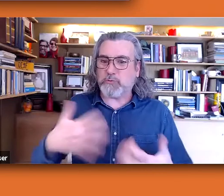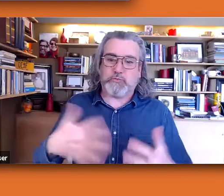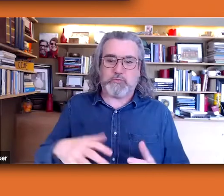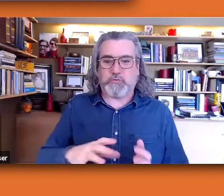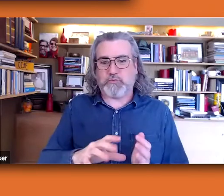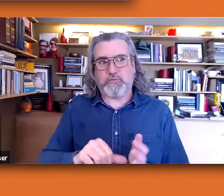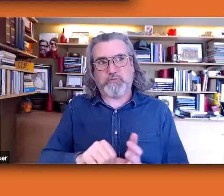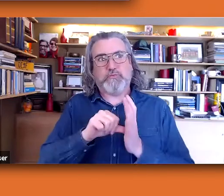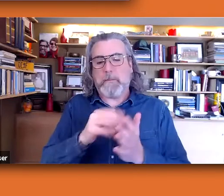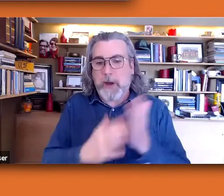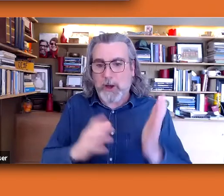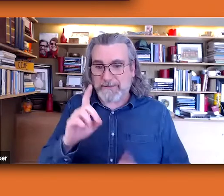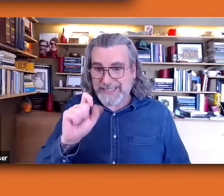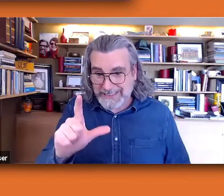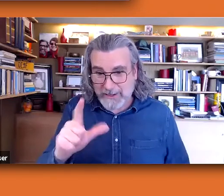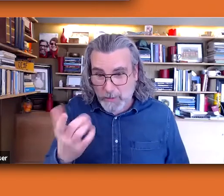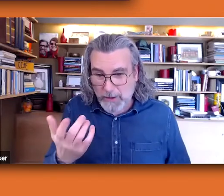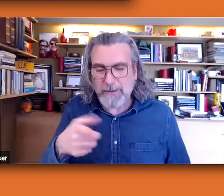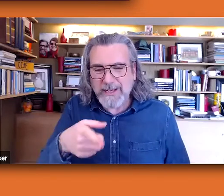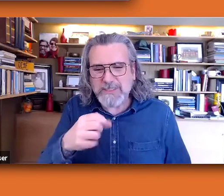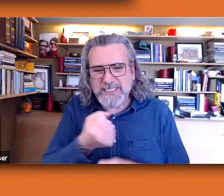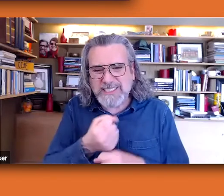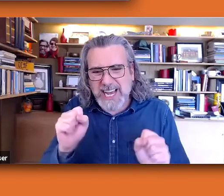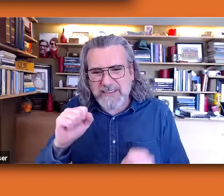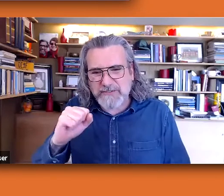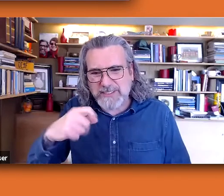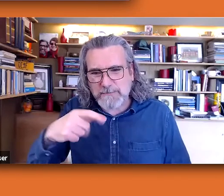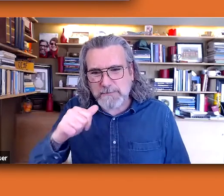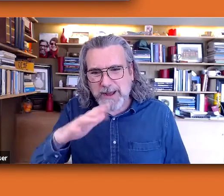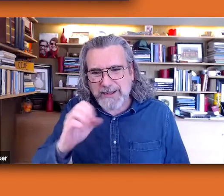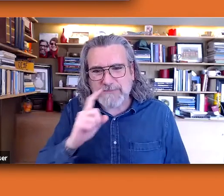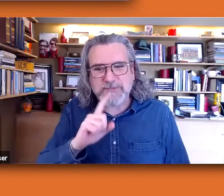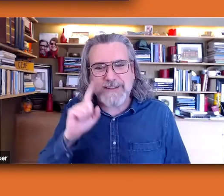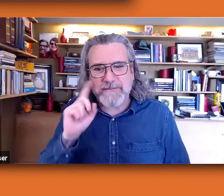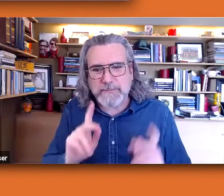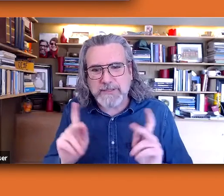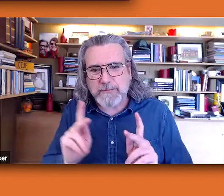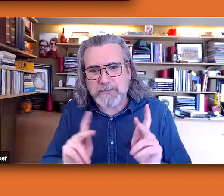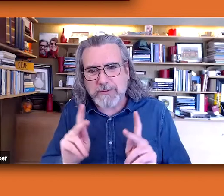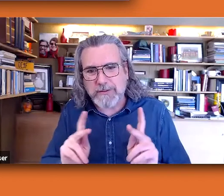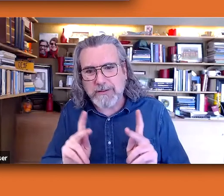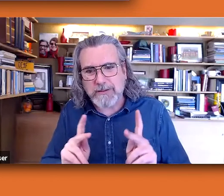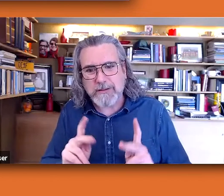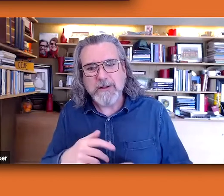And so part of DSL's success is that it was a safe space